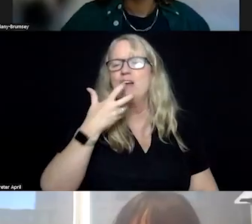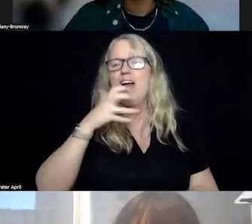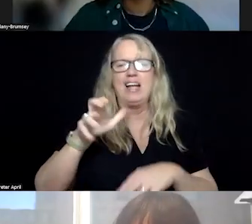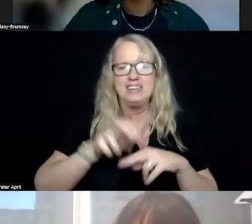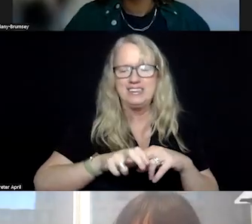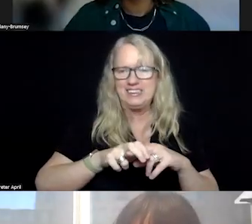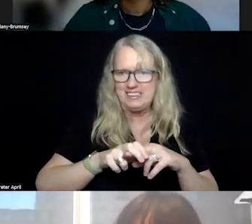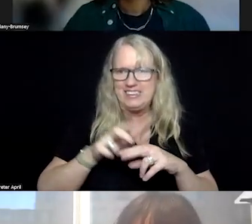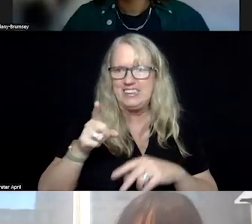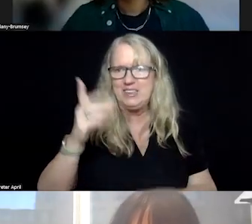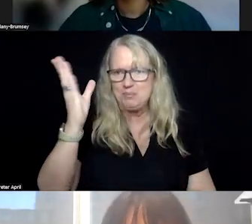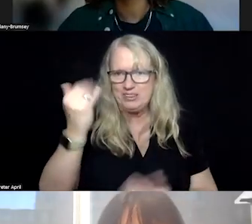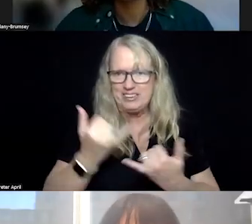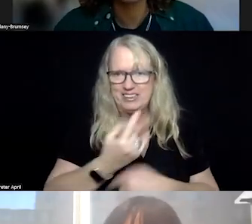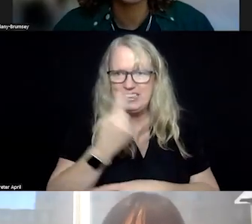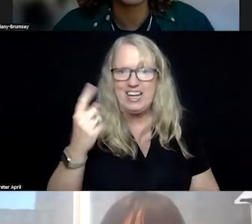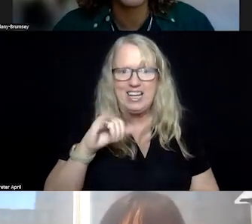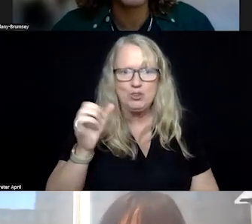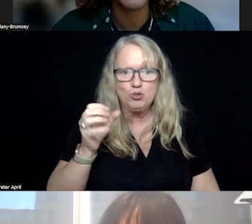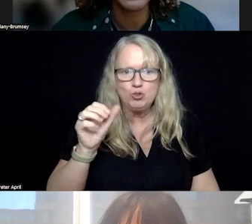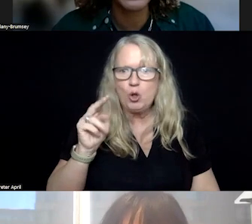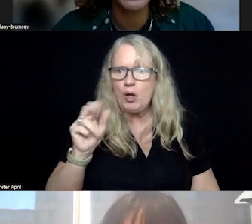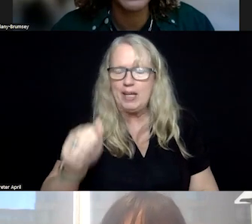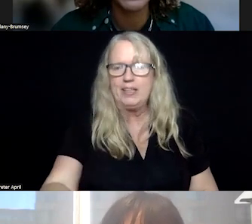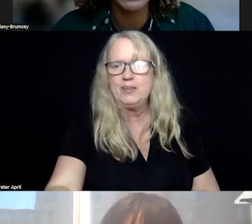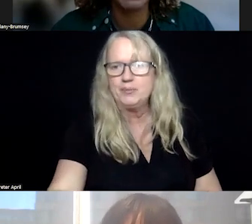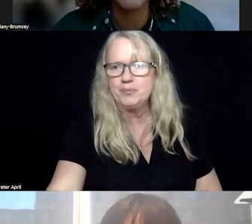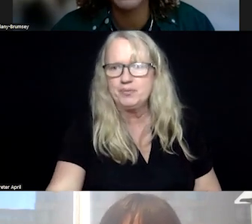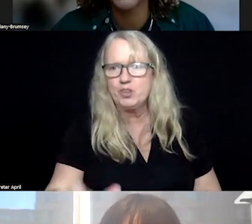PRESENTER JOANNA ROSEN FROM THE AMERICAN SUICIDE PREVENTION